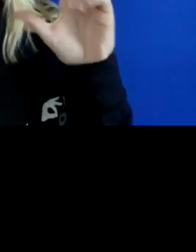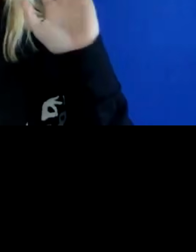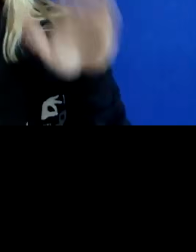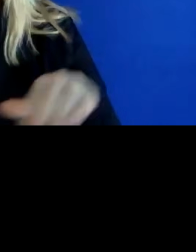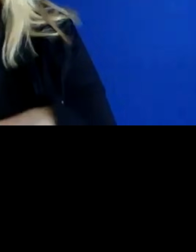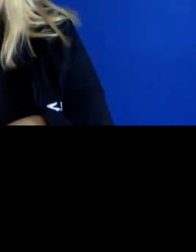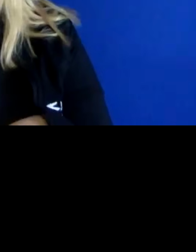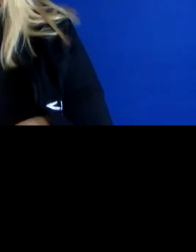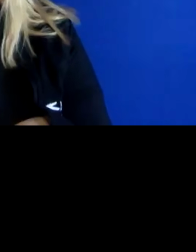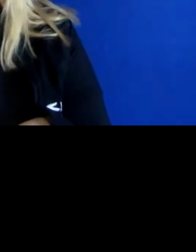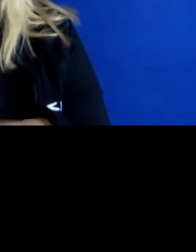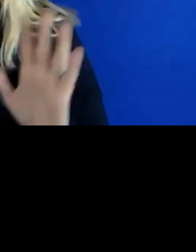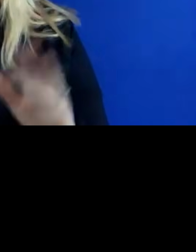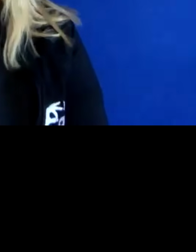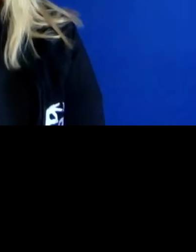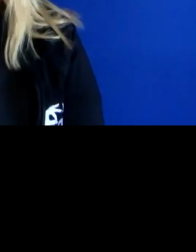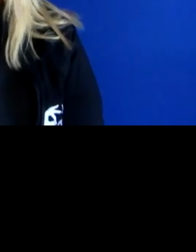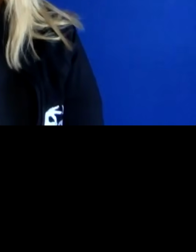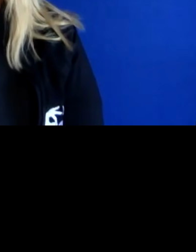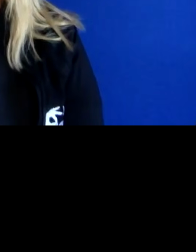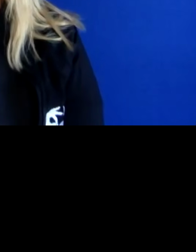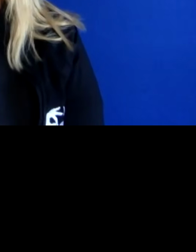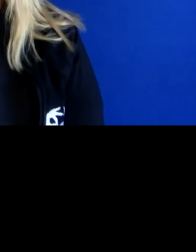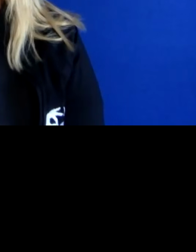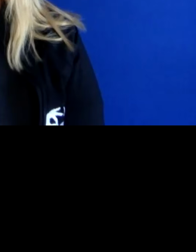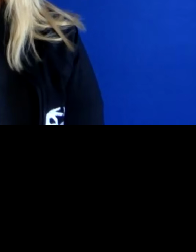Okay, it's not giving me an option item.